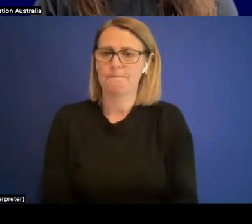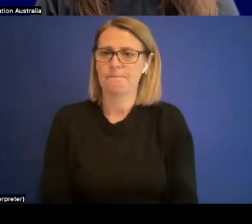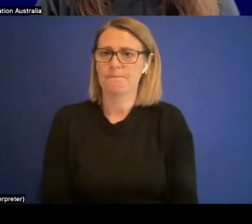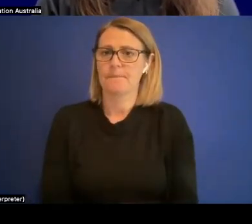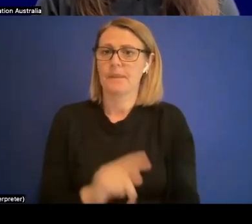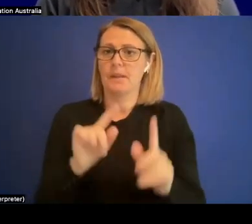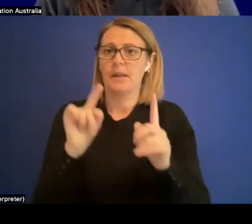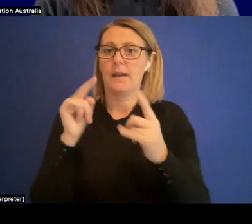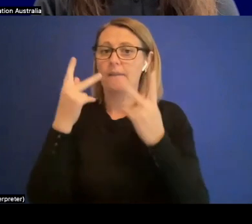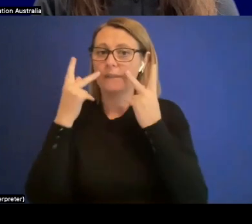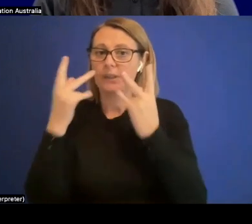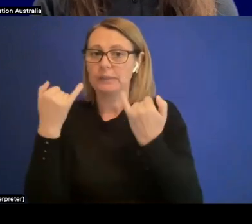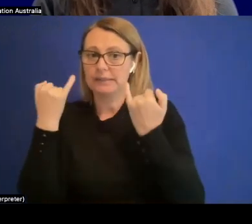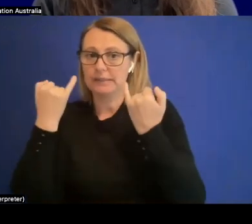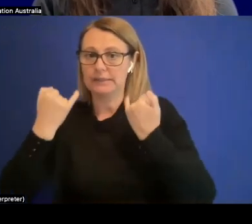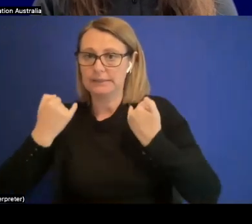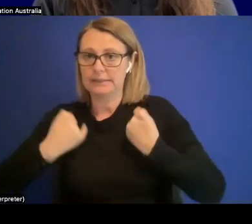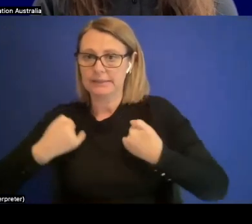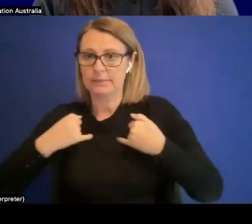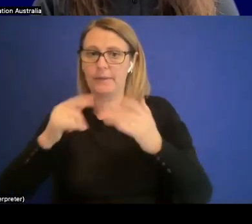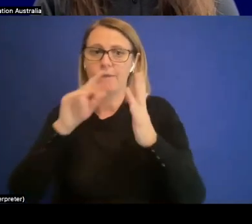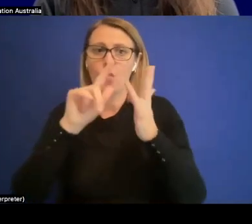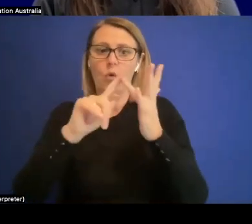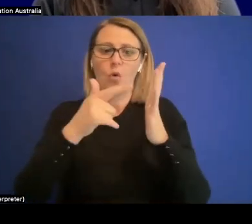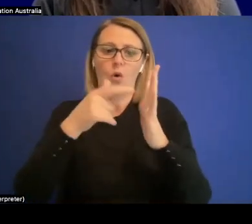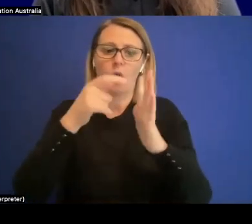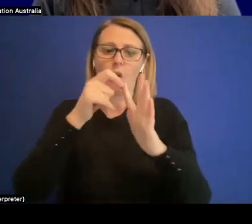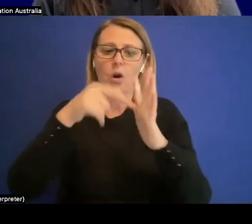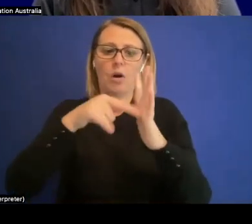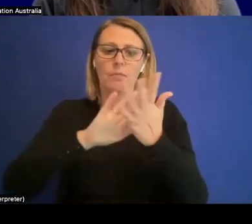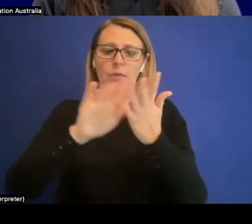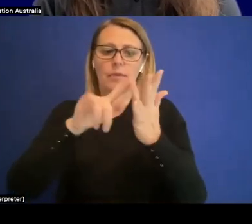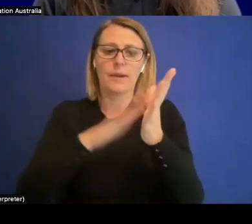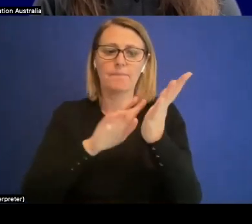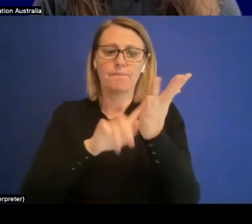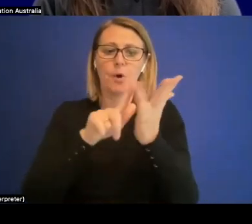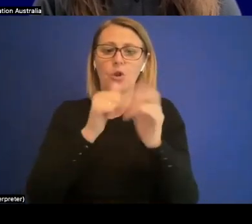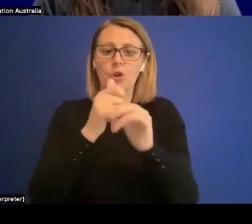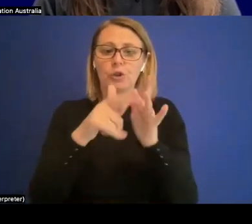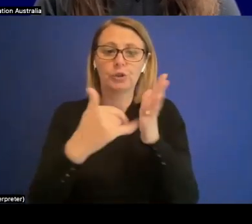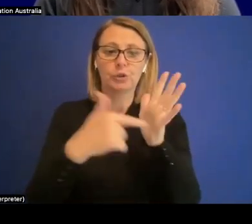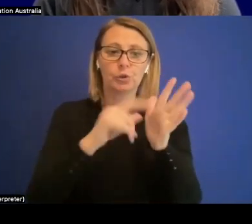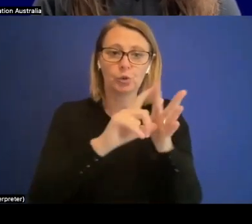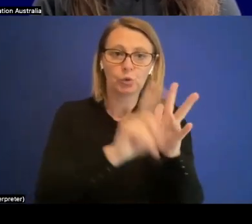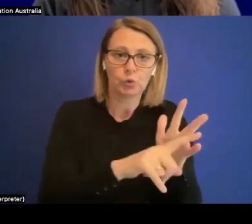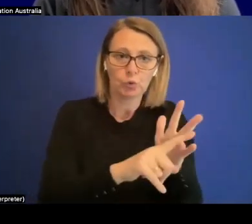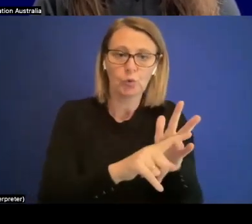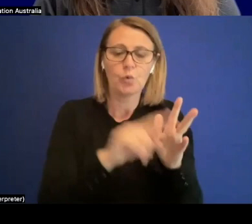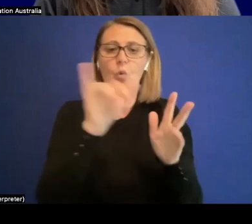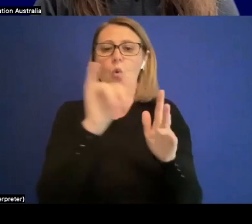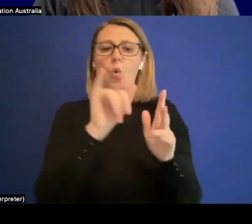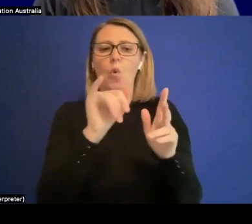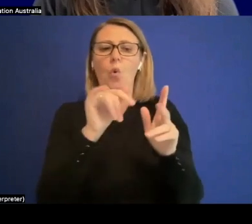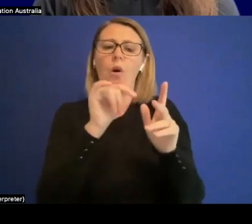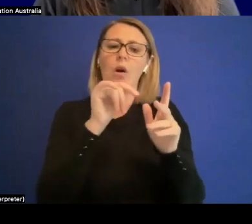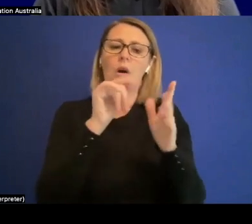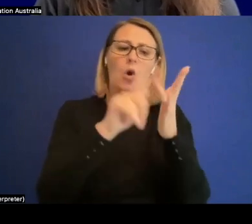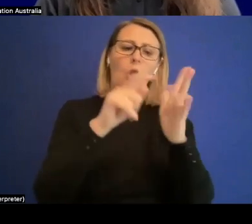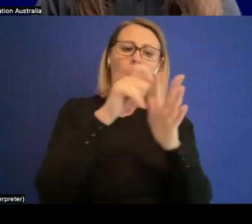assessment that an ophthalmologist might to, or an optometrist might do, is that they actually